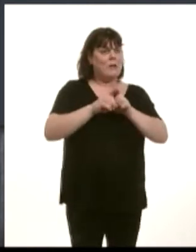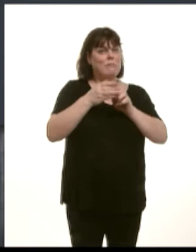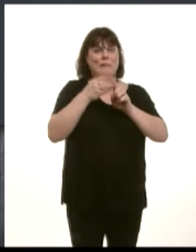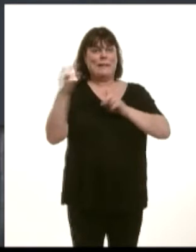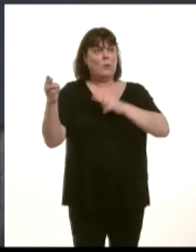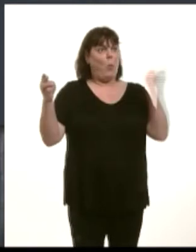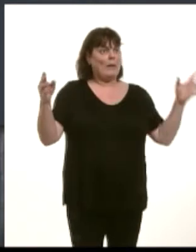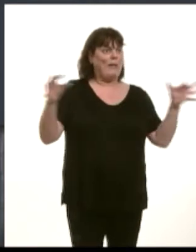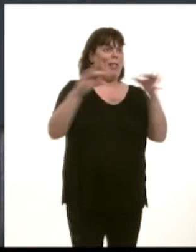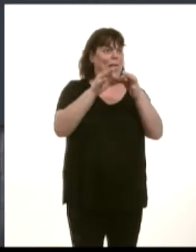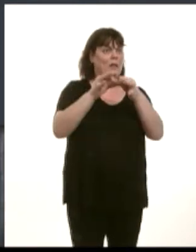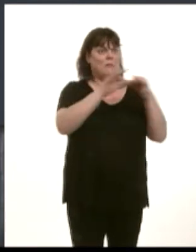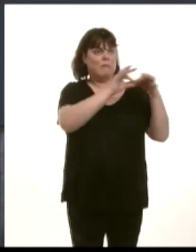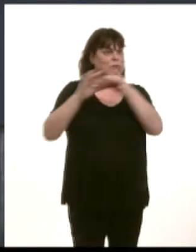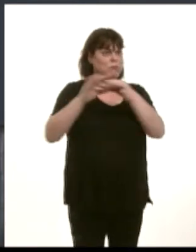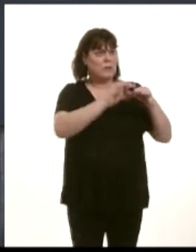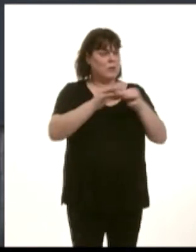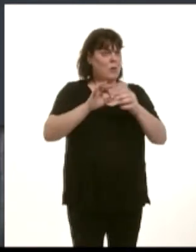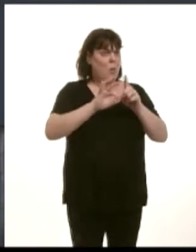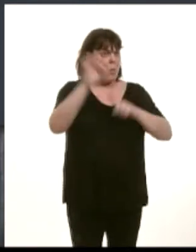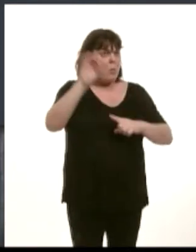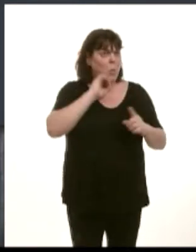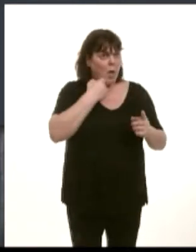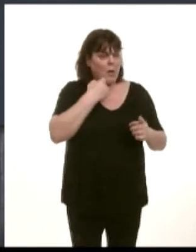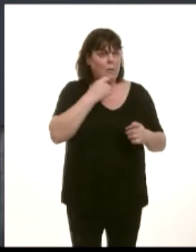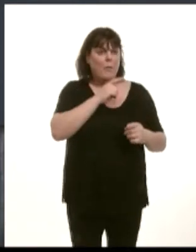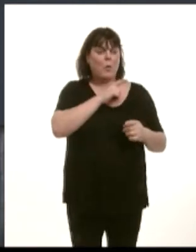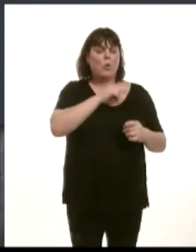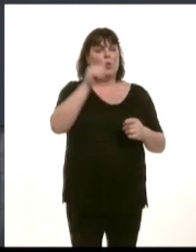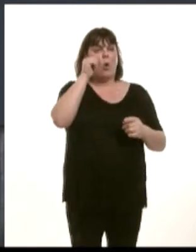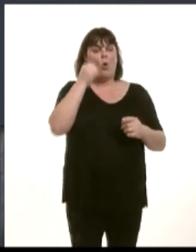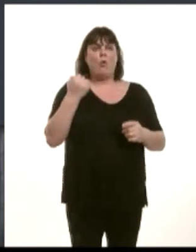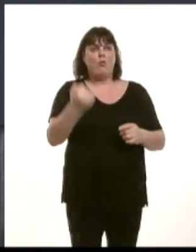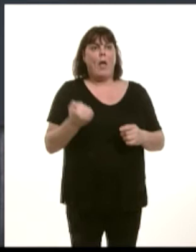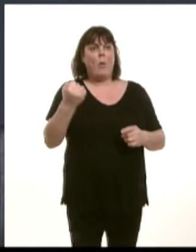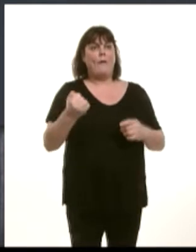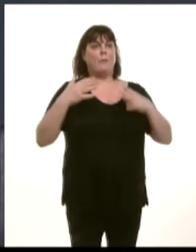For example, the improvements happening on the railway between Chester and Wrexham are